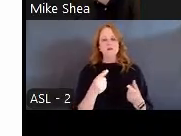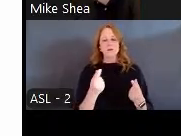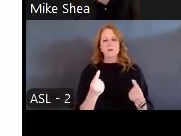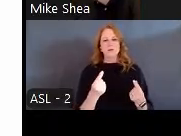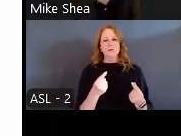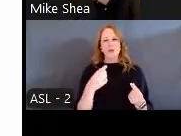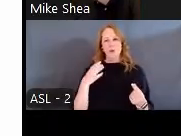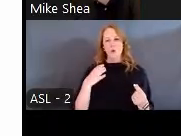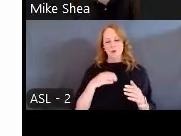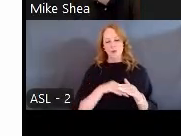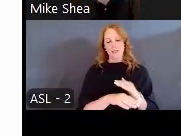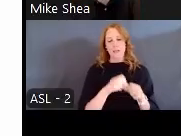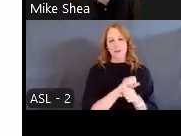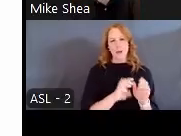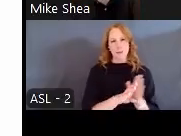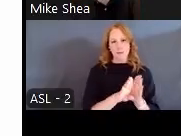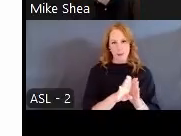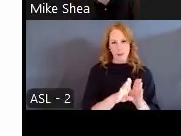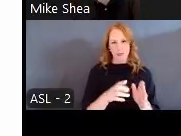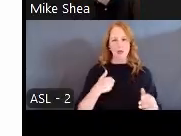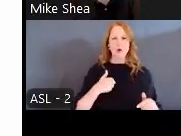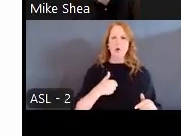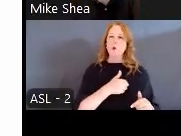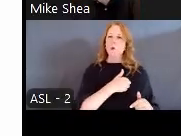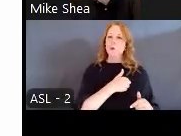coming in and job developing, we have a relationship with the job coaches that if